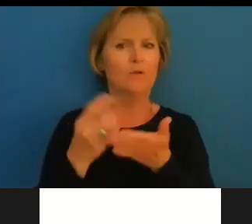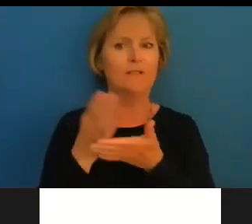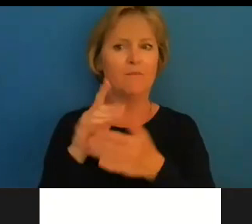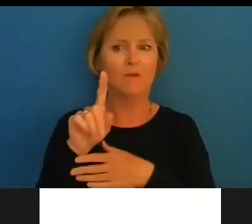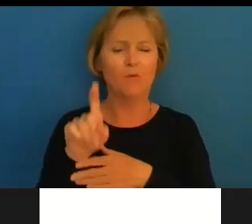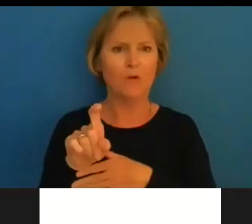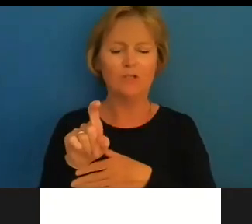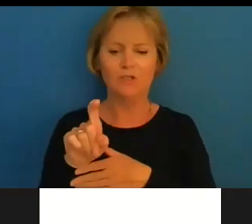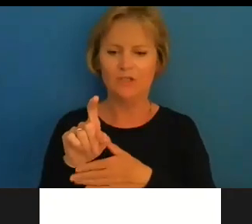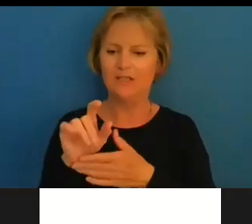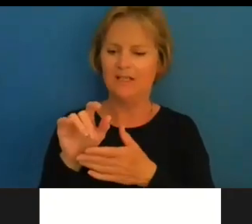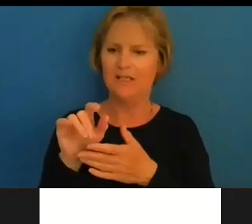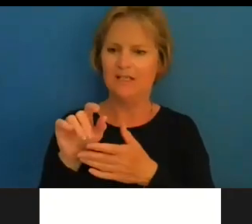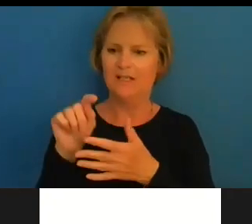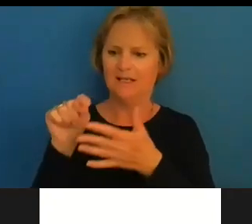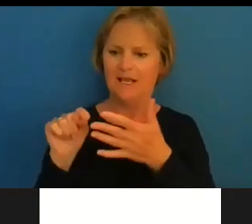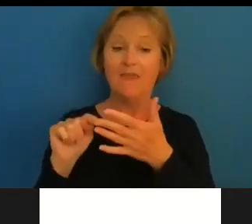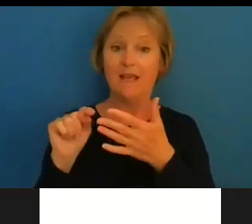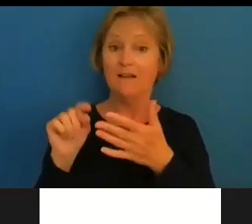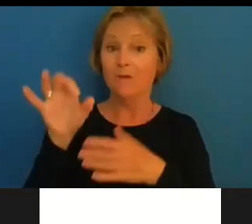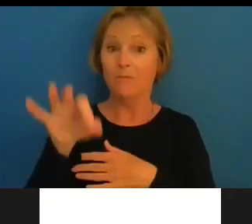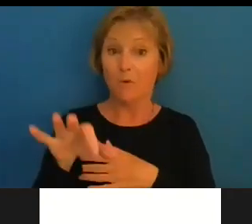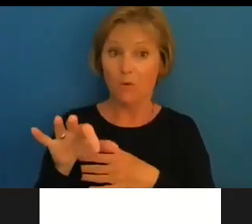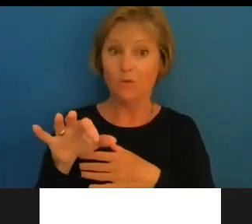been posed in our question-and-answer chat.